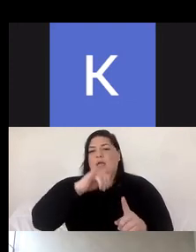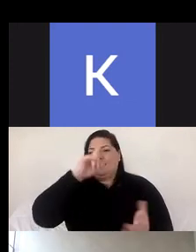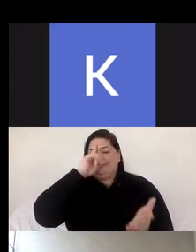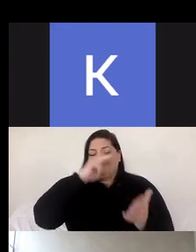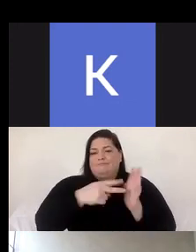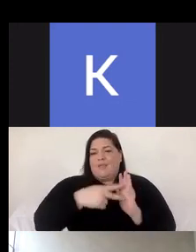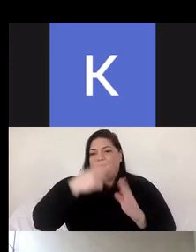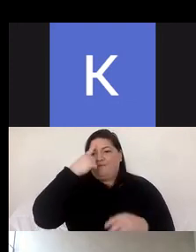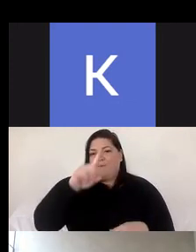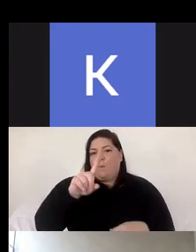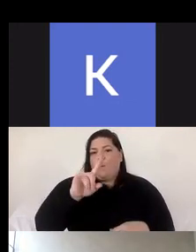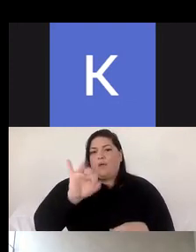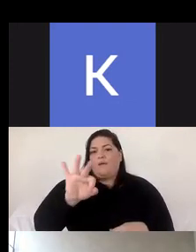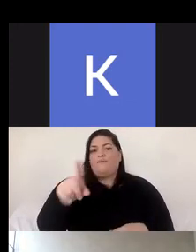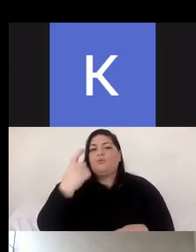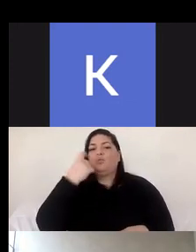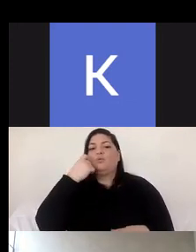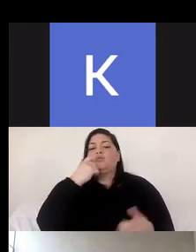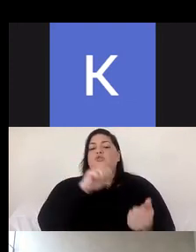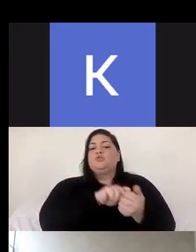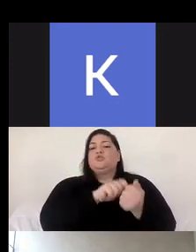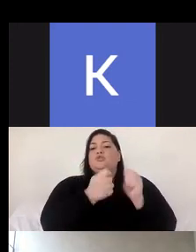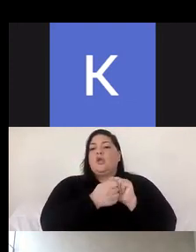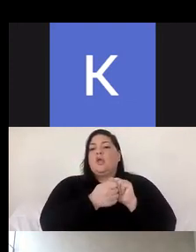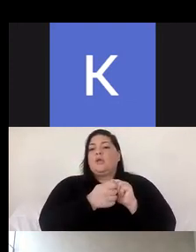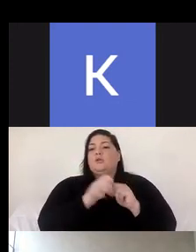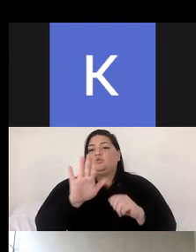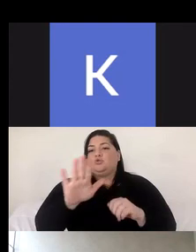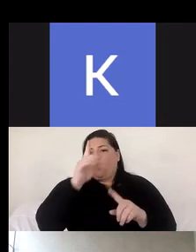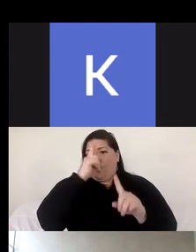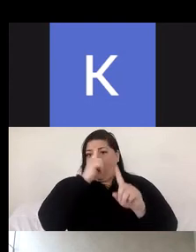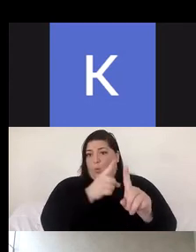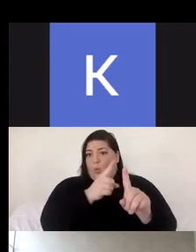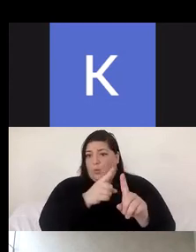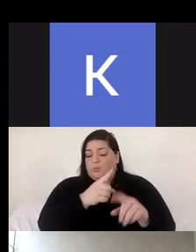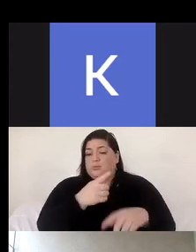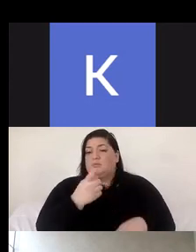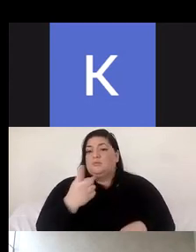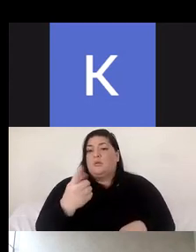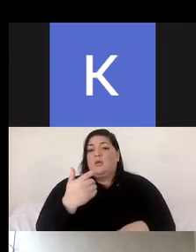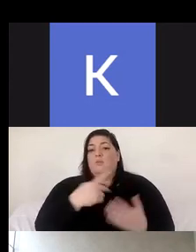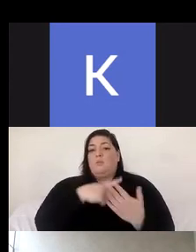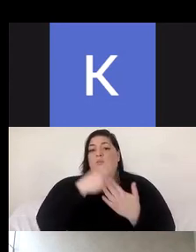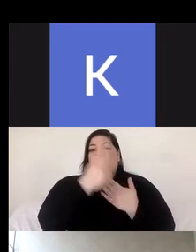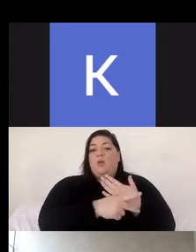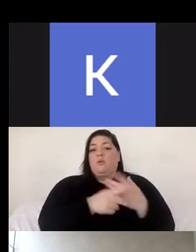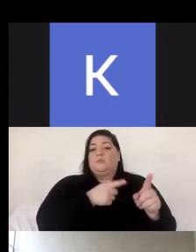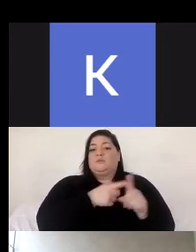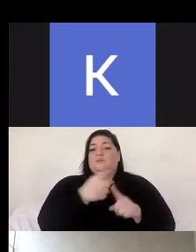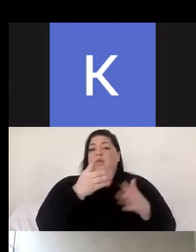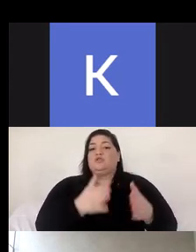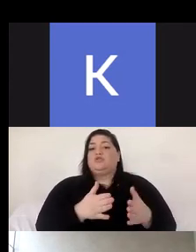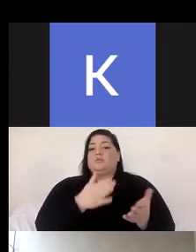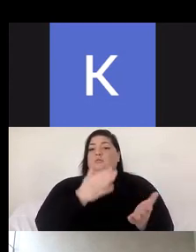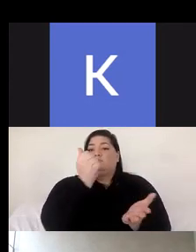changed your grant goals and objectives, and you have your program specialist sign off on it.